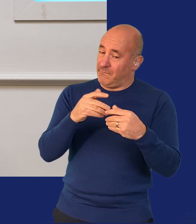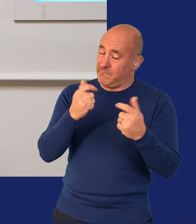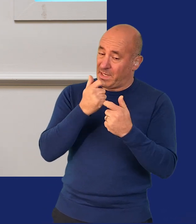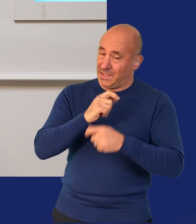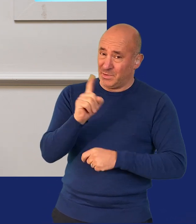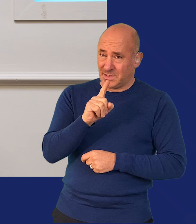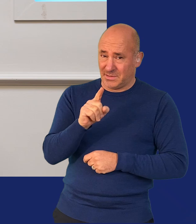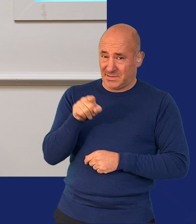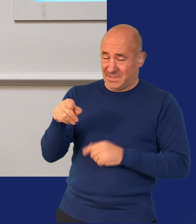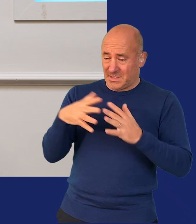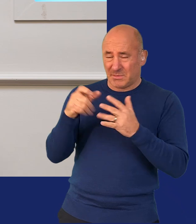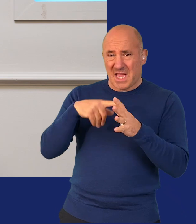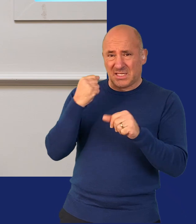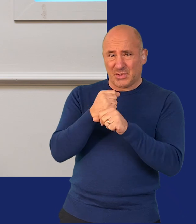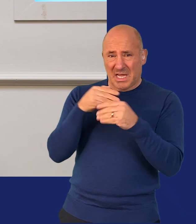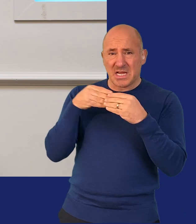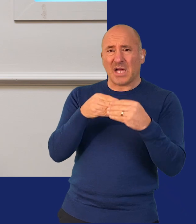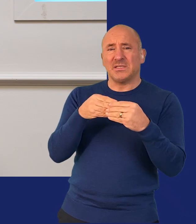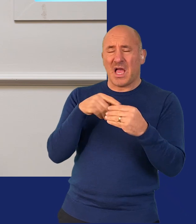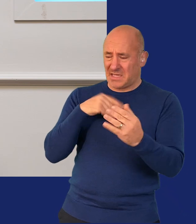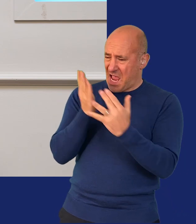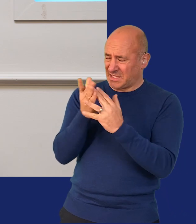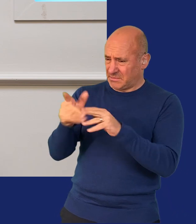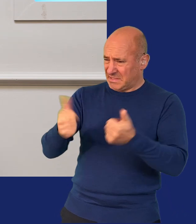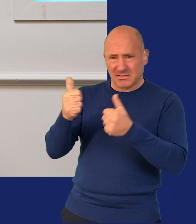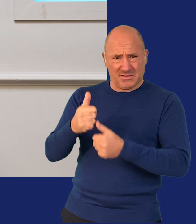They're not presented in the most user friendly language, actually.